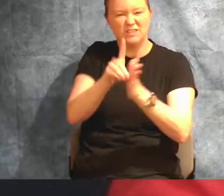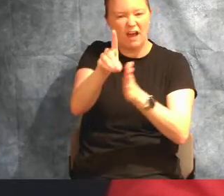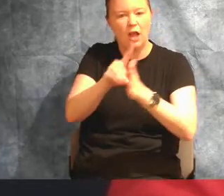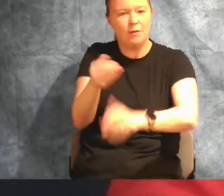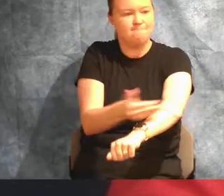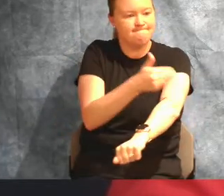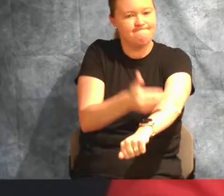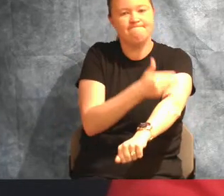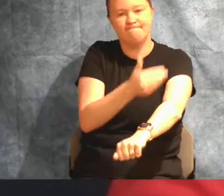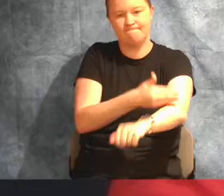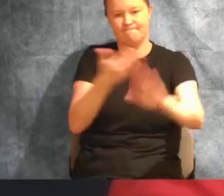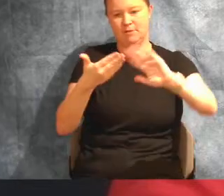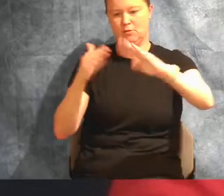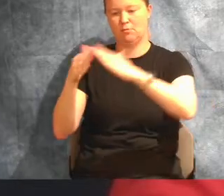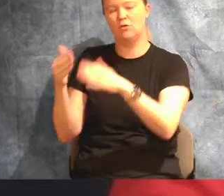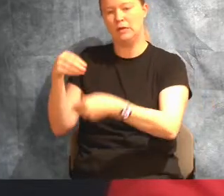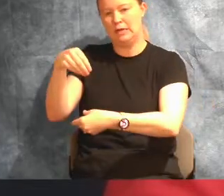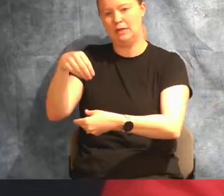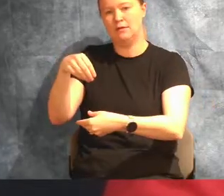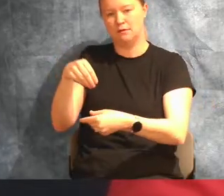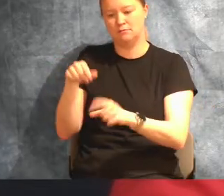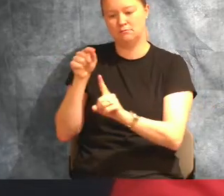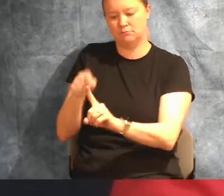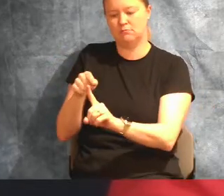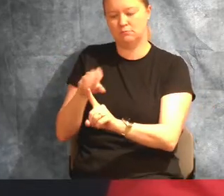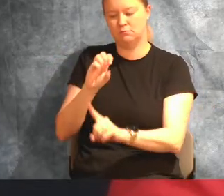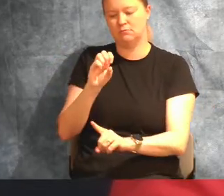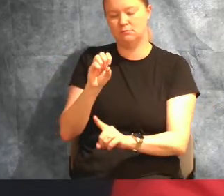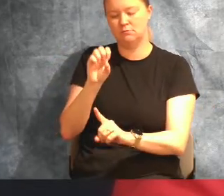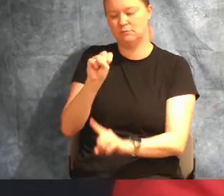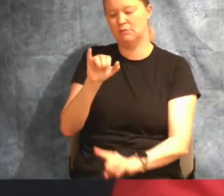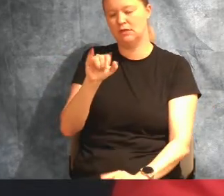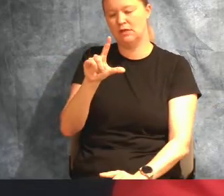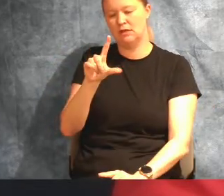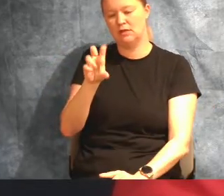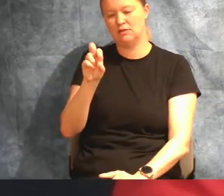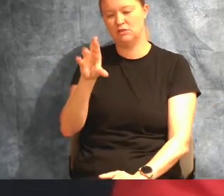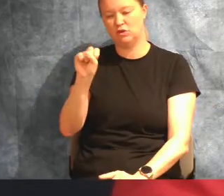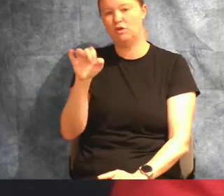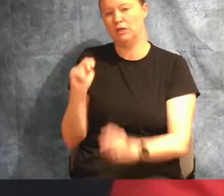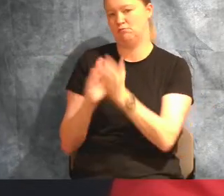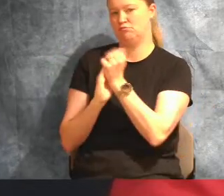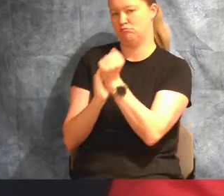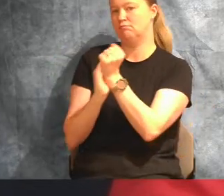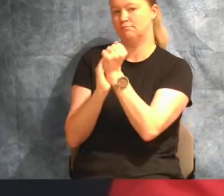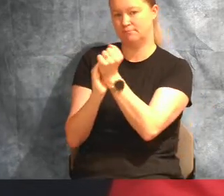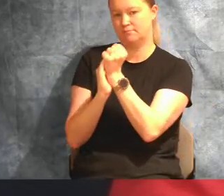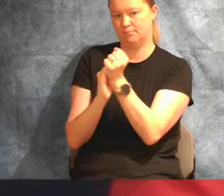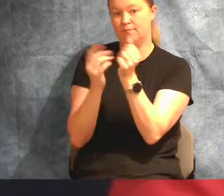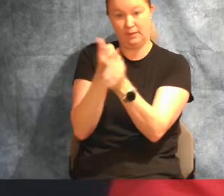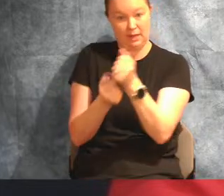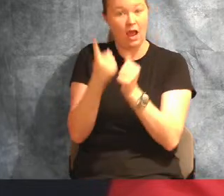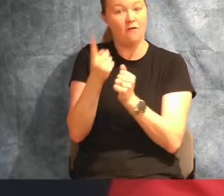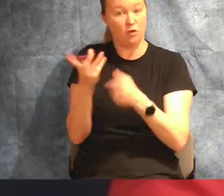the village of uh the village of Silverton. So, I want to congratulate everybody that was involved,